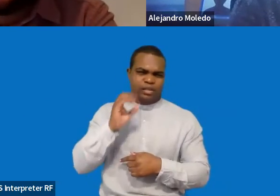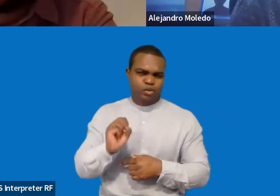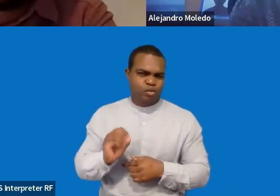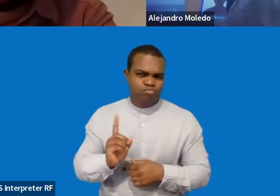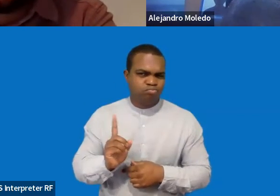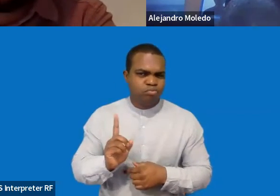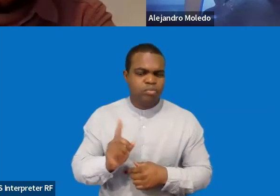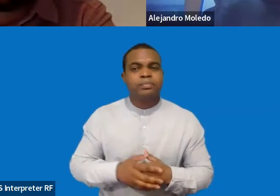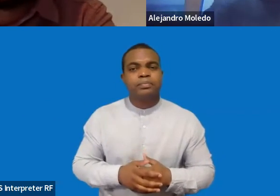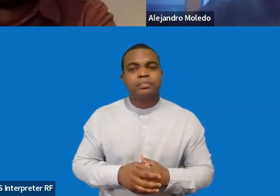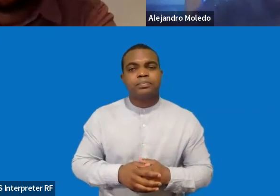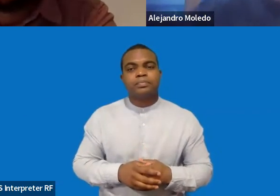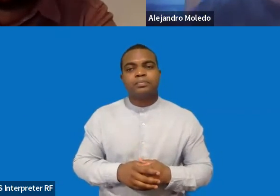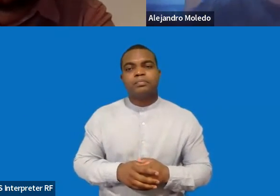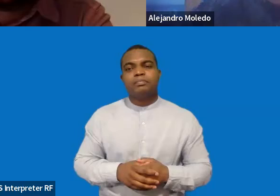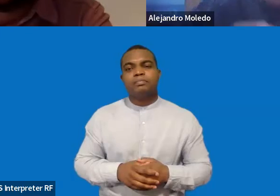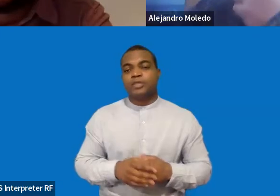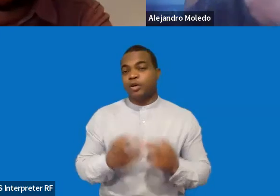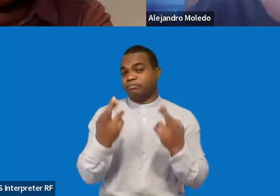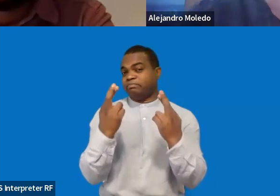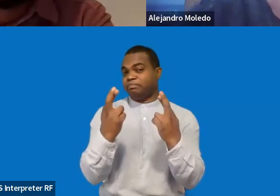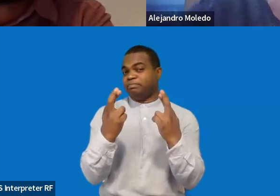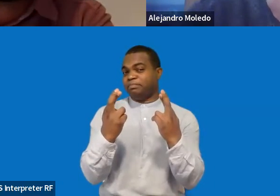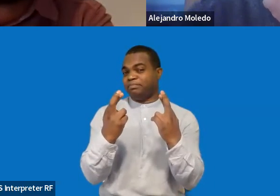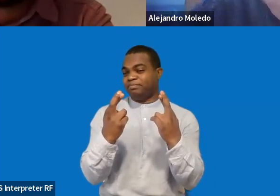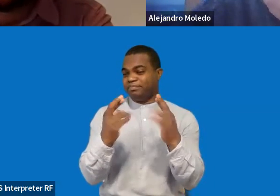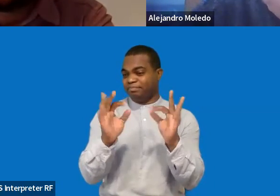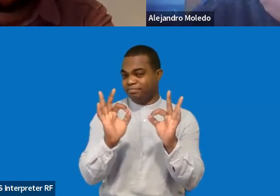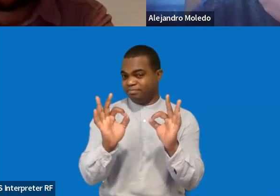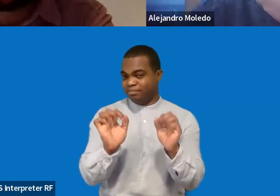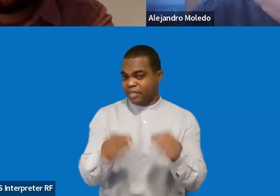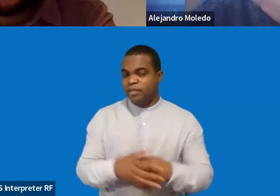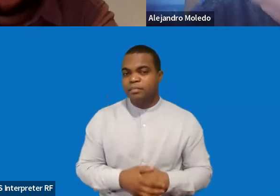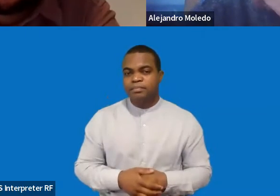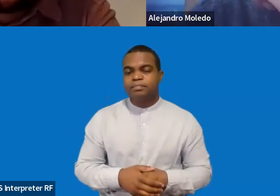but it's very unlikely that this happens with this legislation.